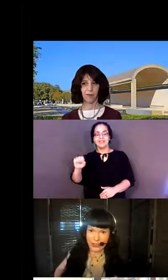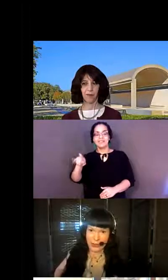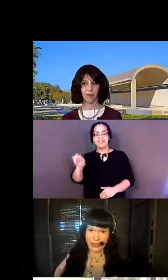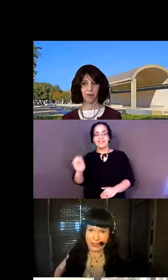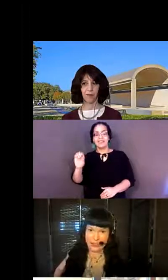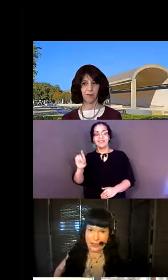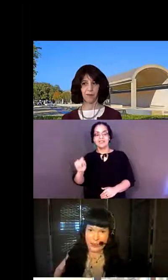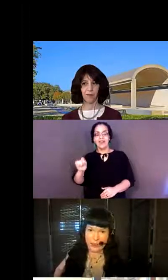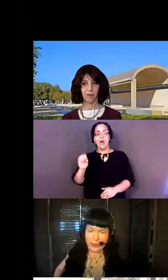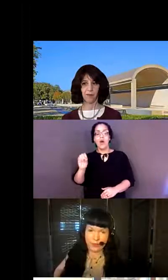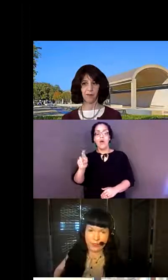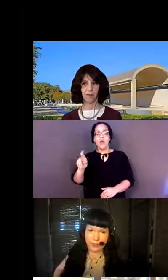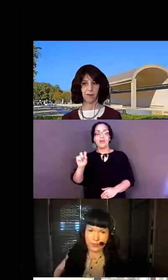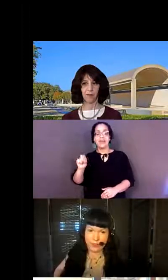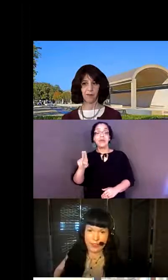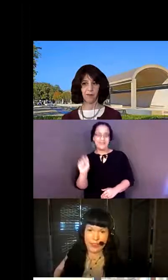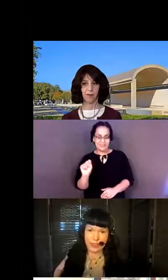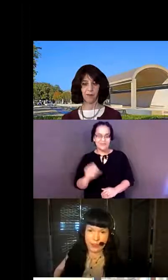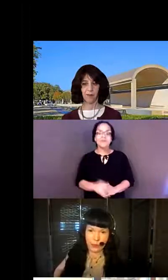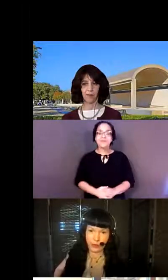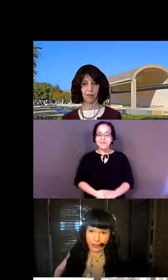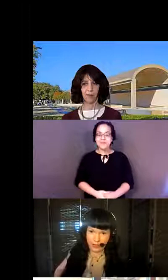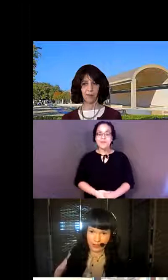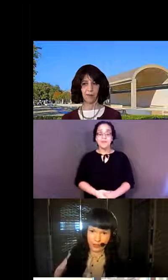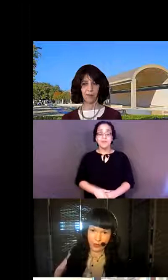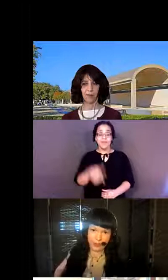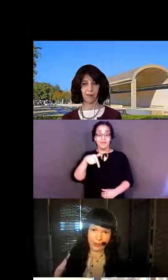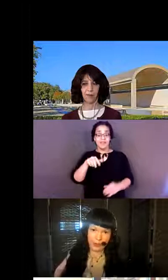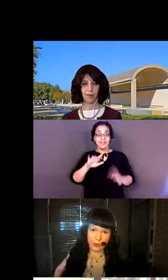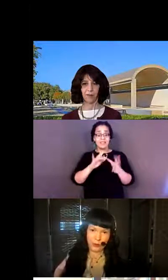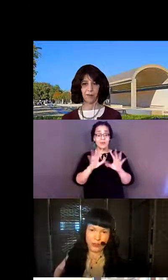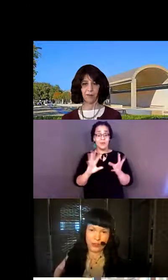s